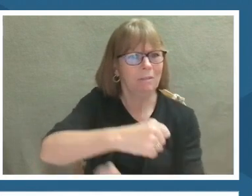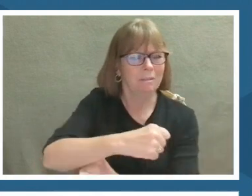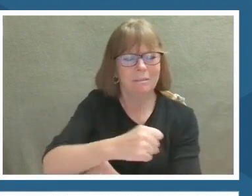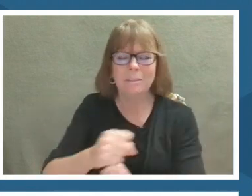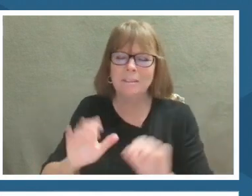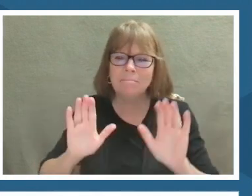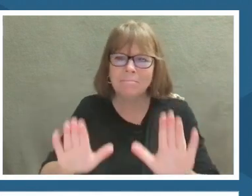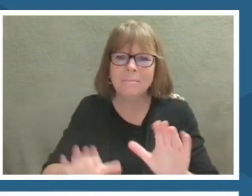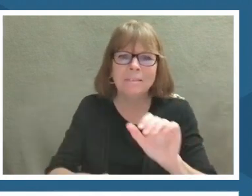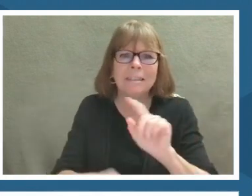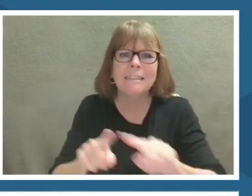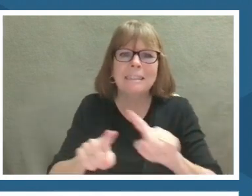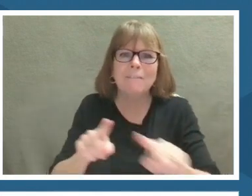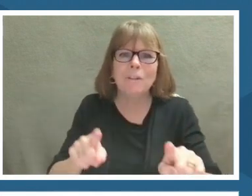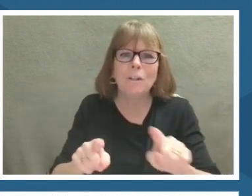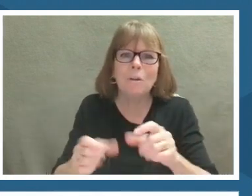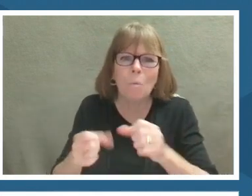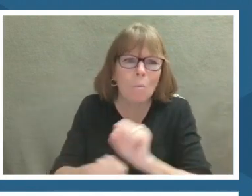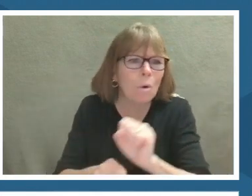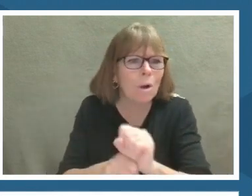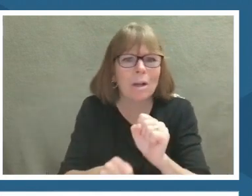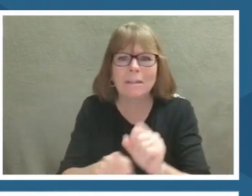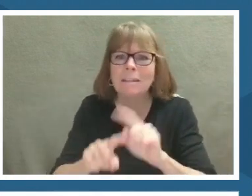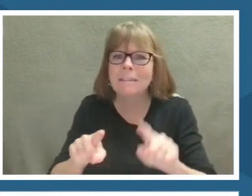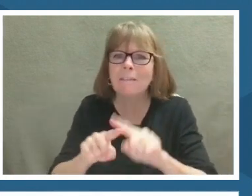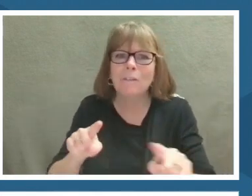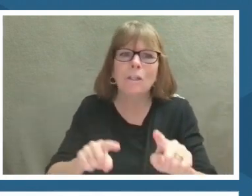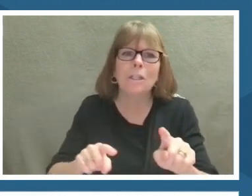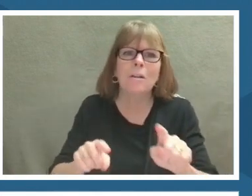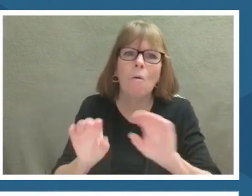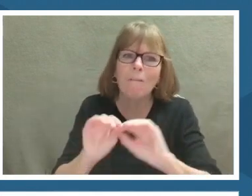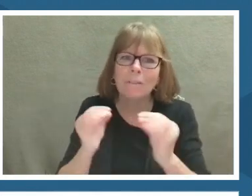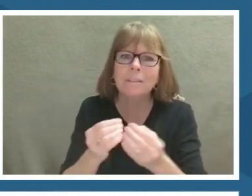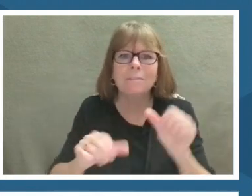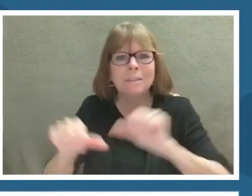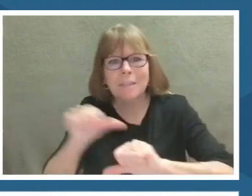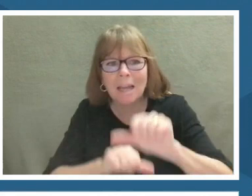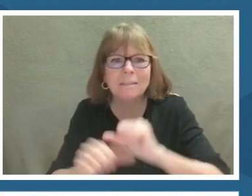of science and technology policy thank you for your leadership